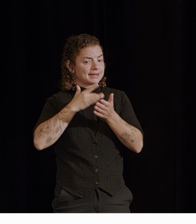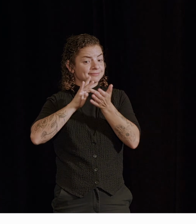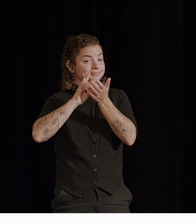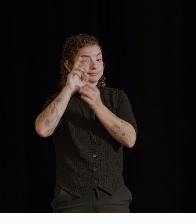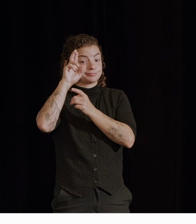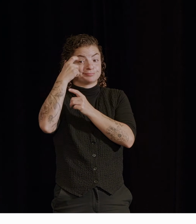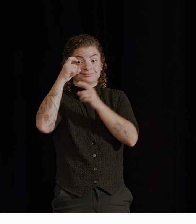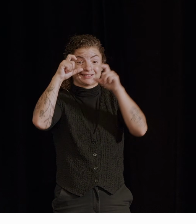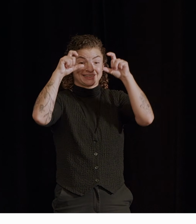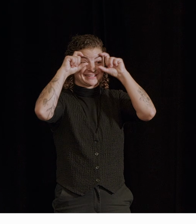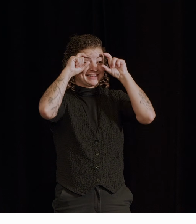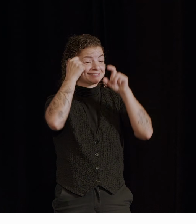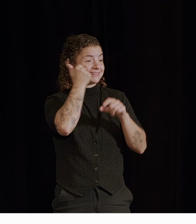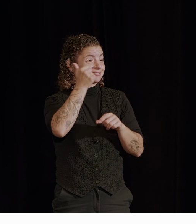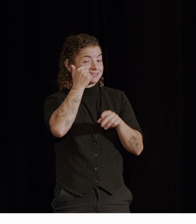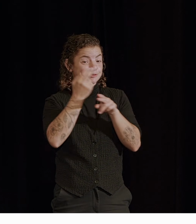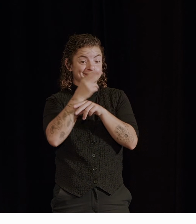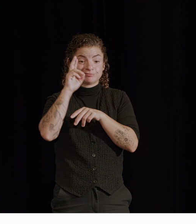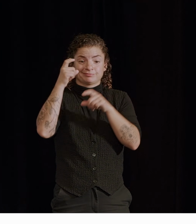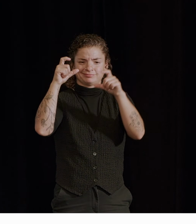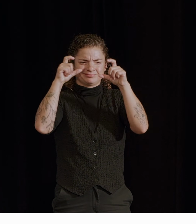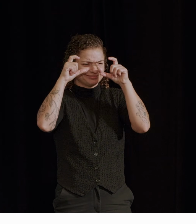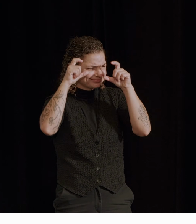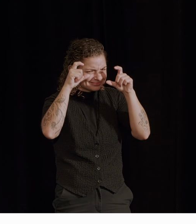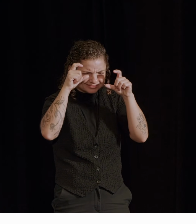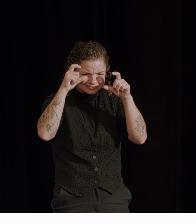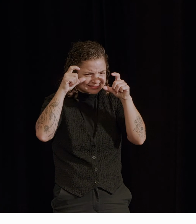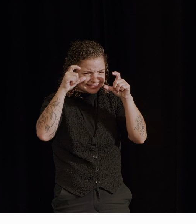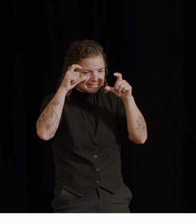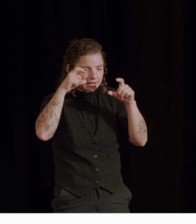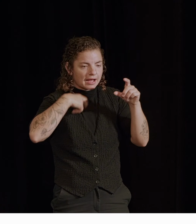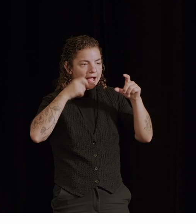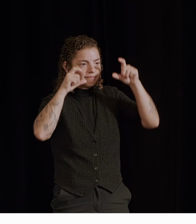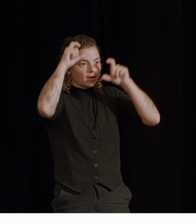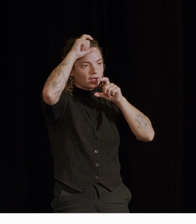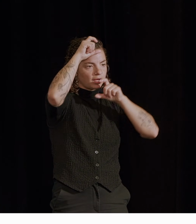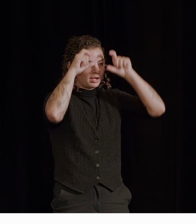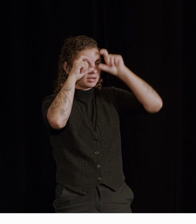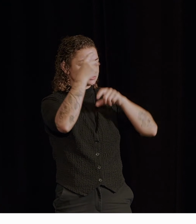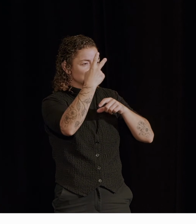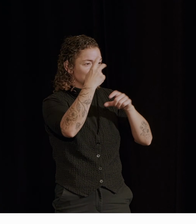you can see what I'm wearing. For those who cannot, I'm wearing a 3D printed frame that